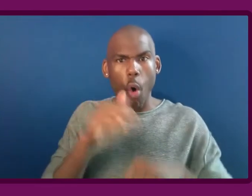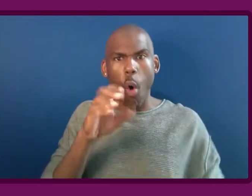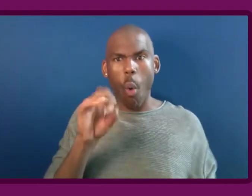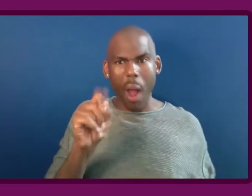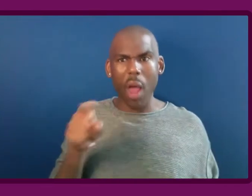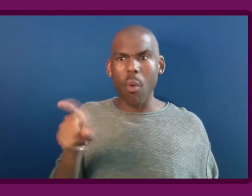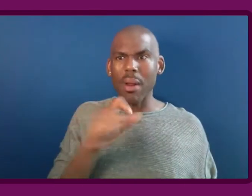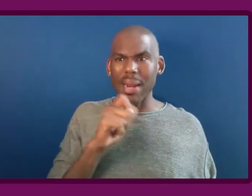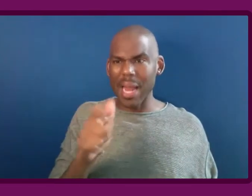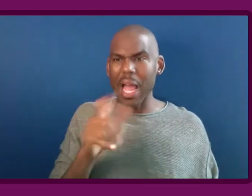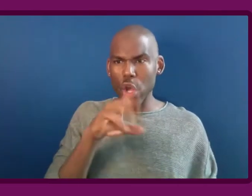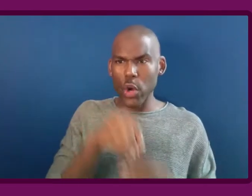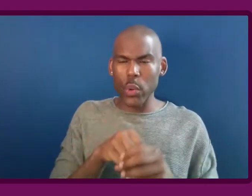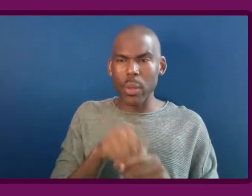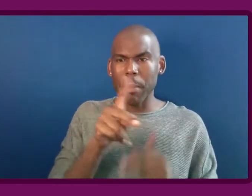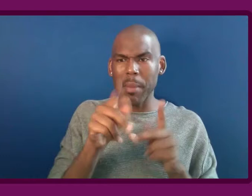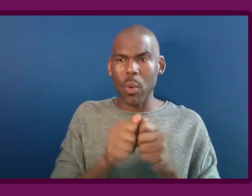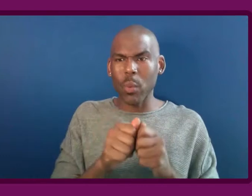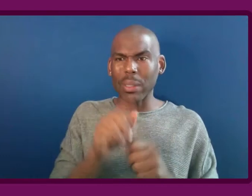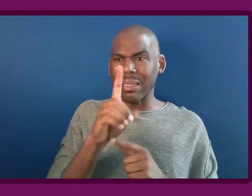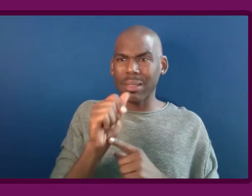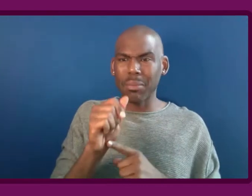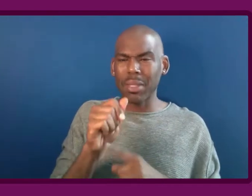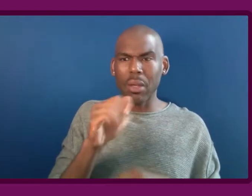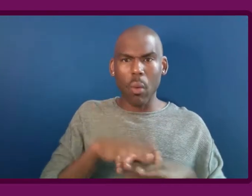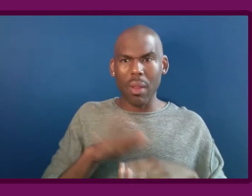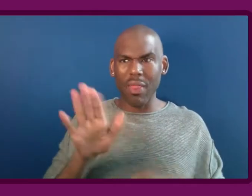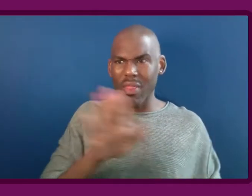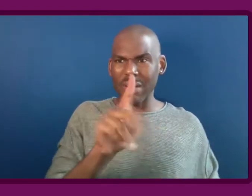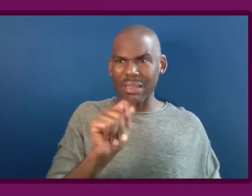not including people with disabilities on their TV shows. I love so much that you did